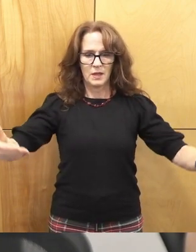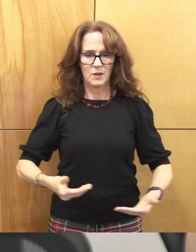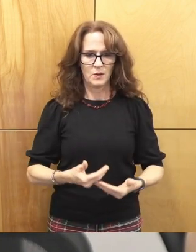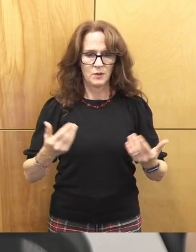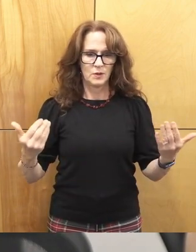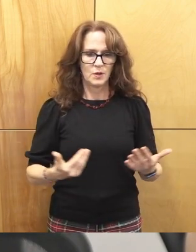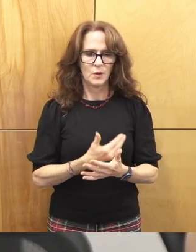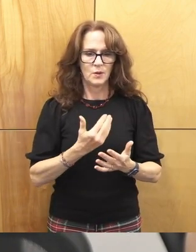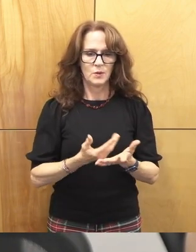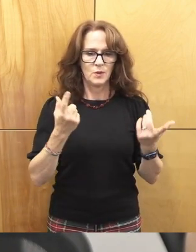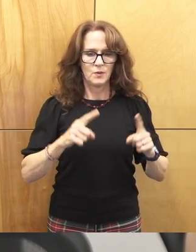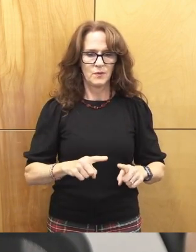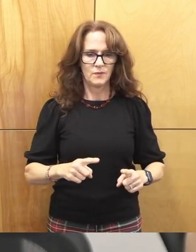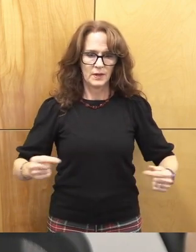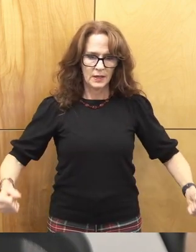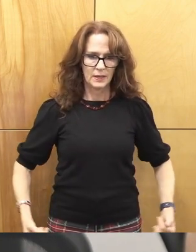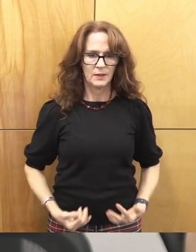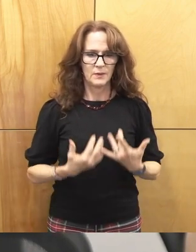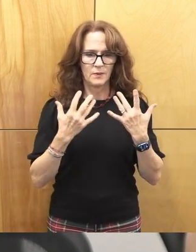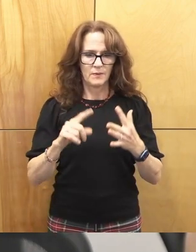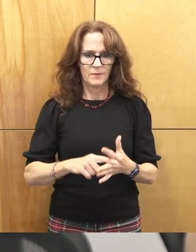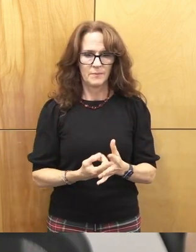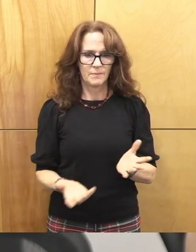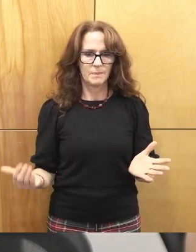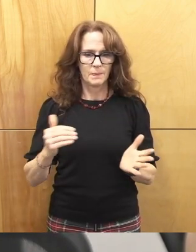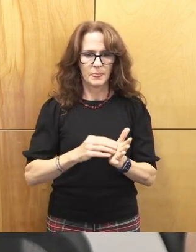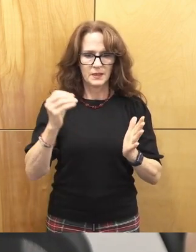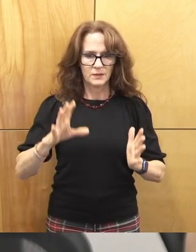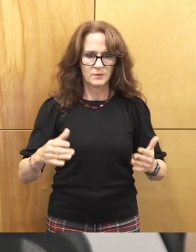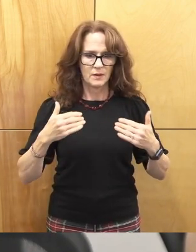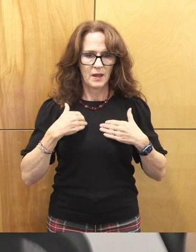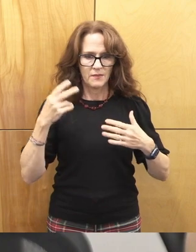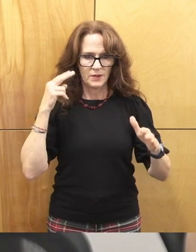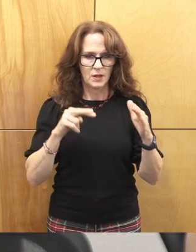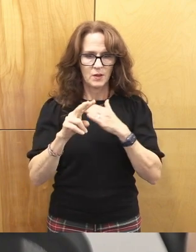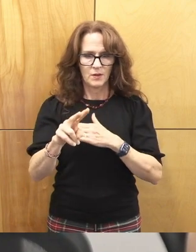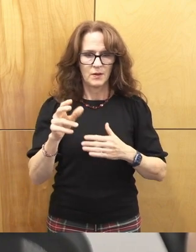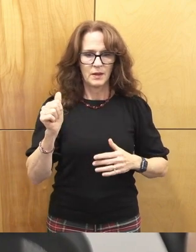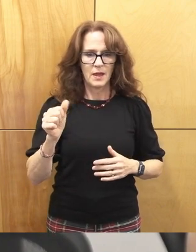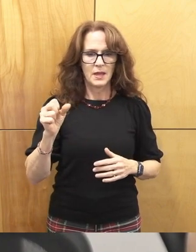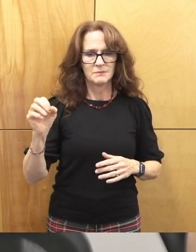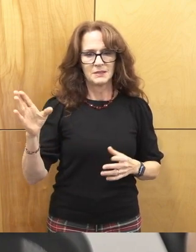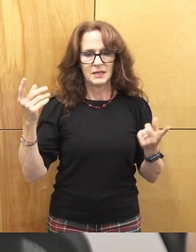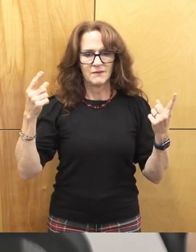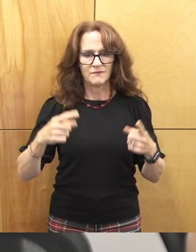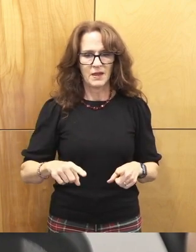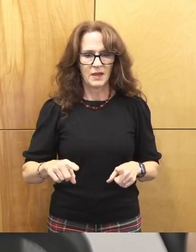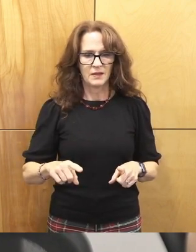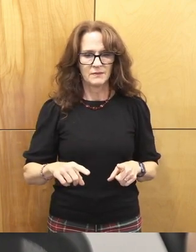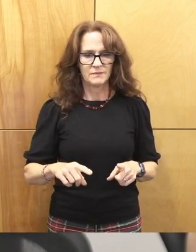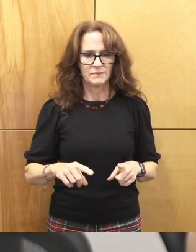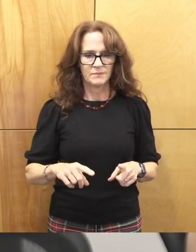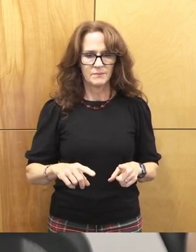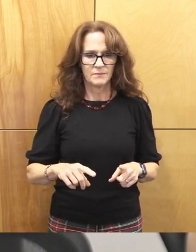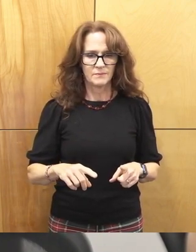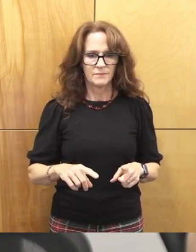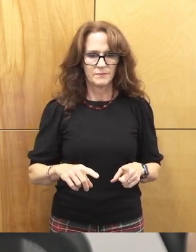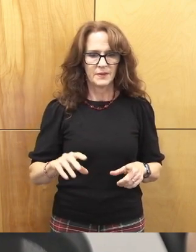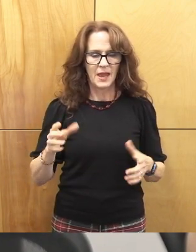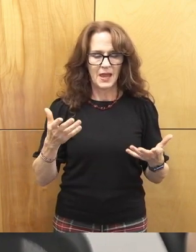and to reignite that excitement that students have when they can look forward to an ASB event. So with that, and after sharing that sentiment